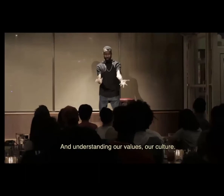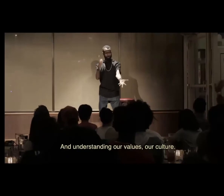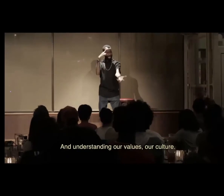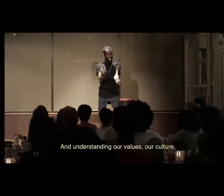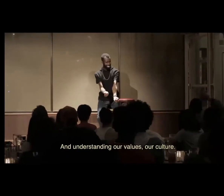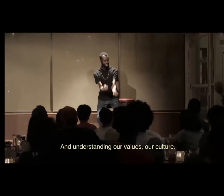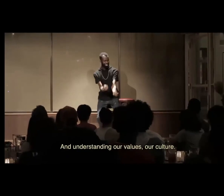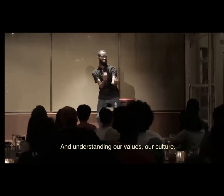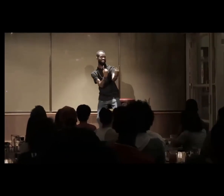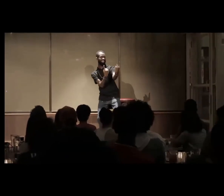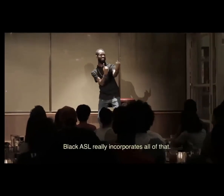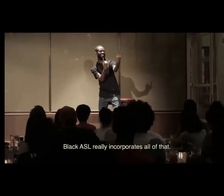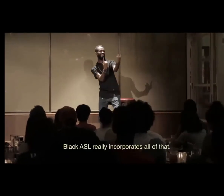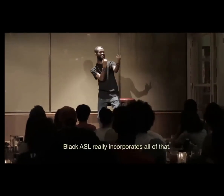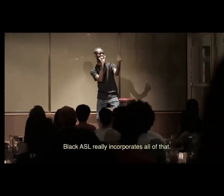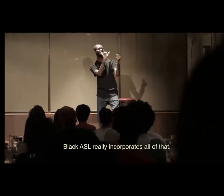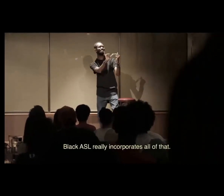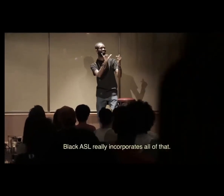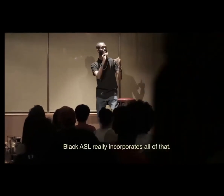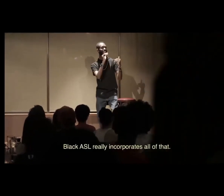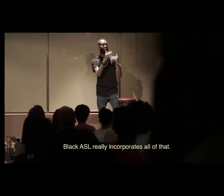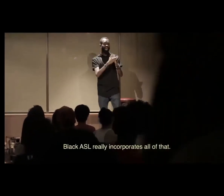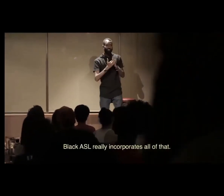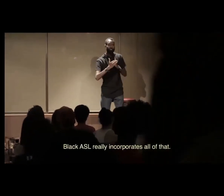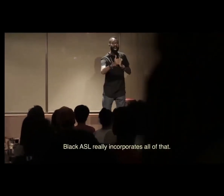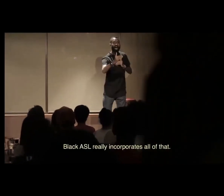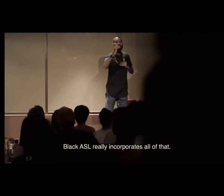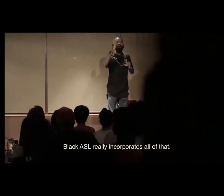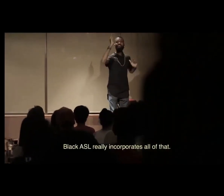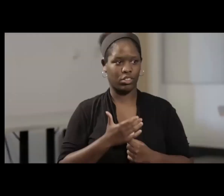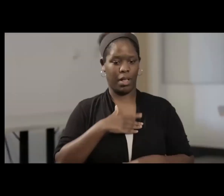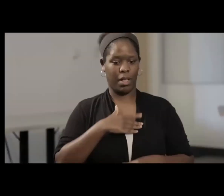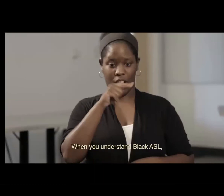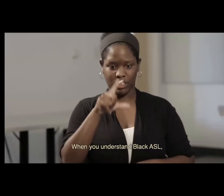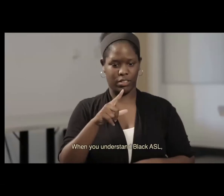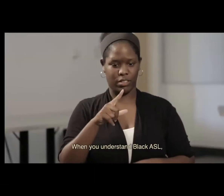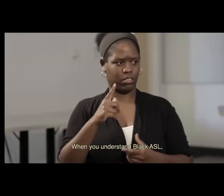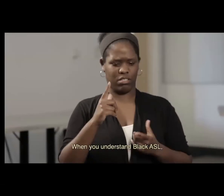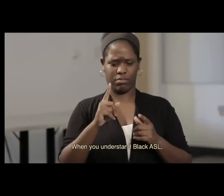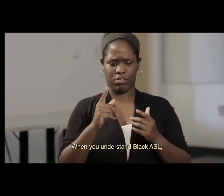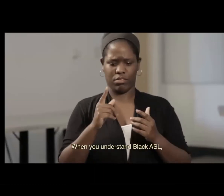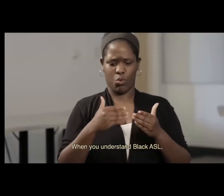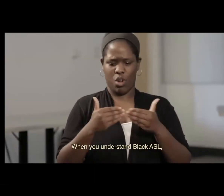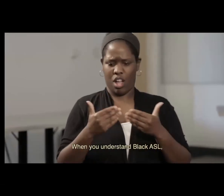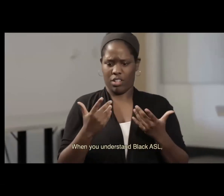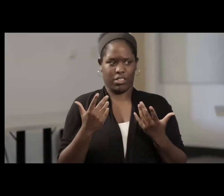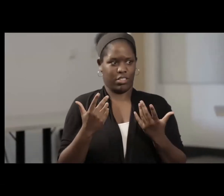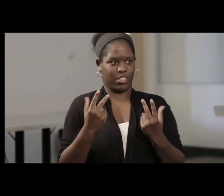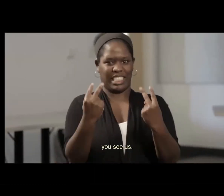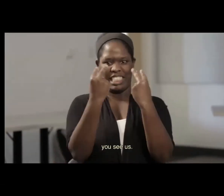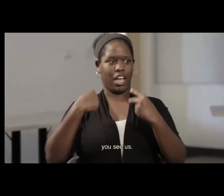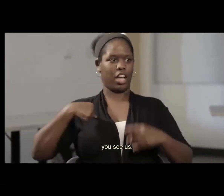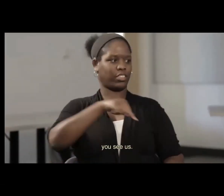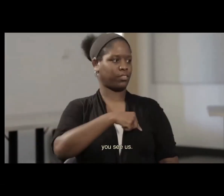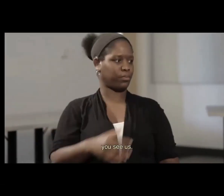our culture black asl really incorporates all of that when you understand black asl you see us